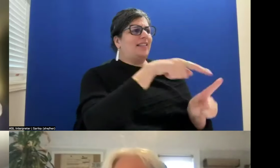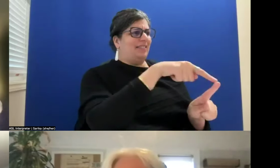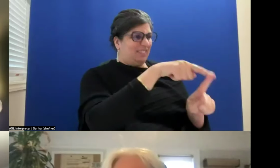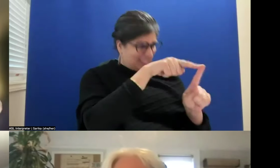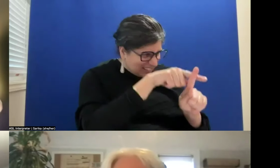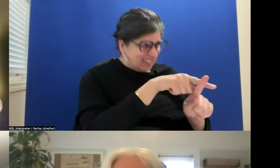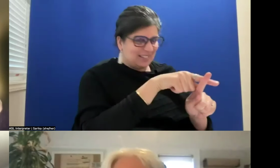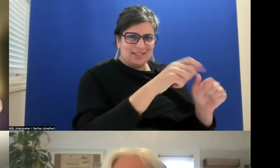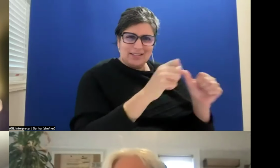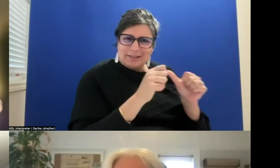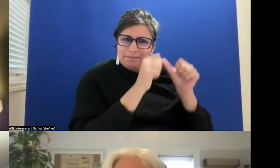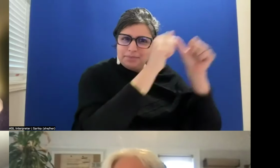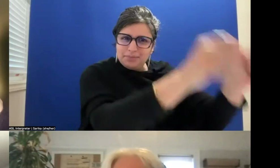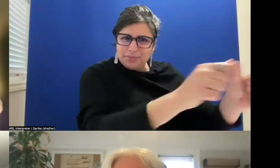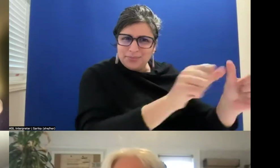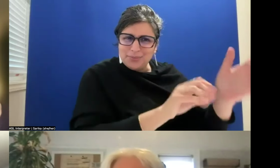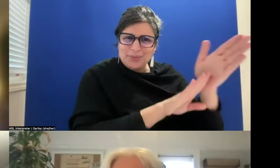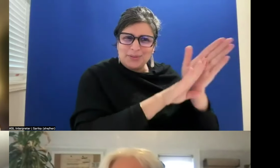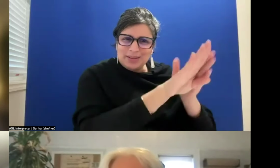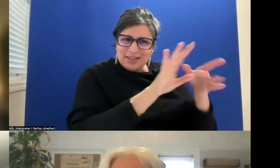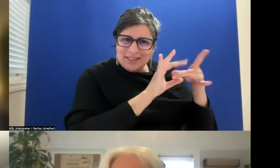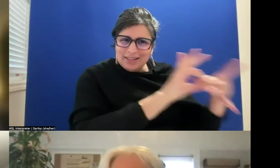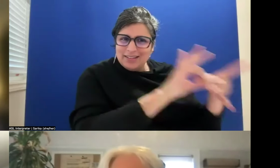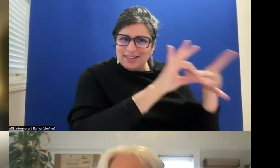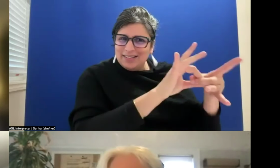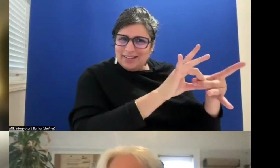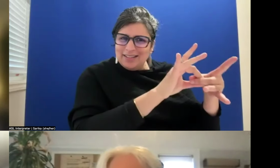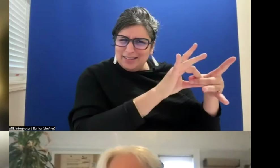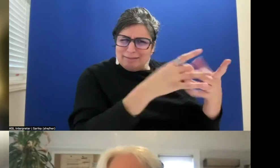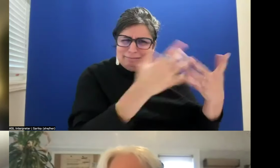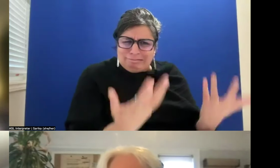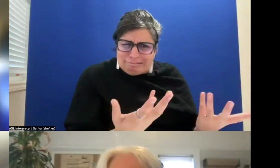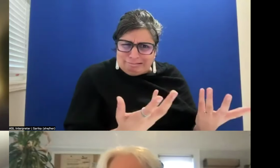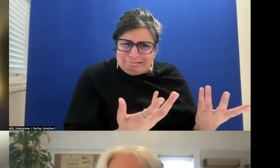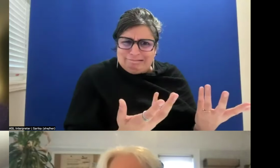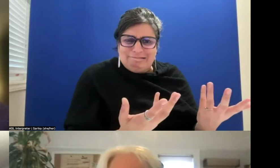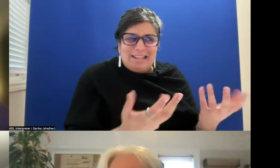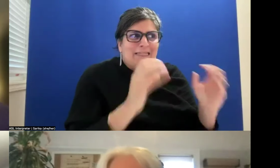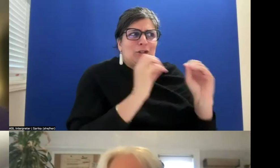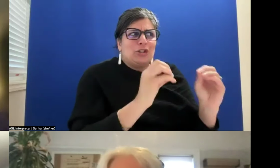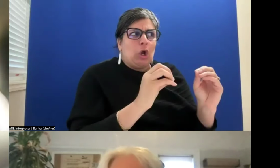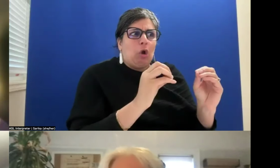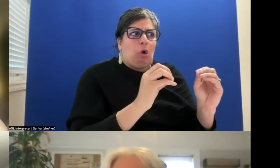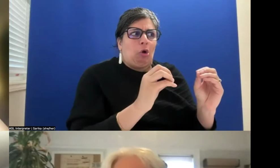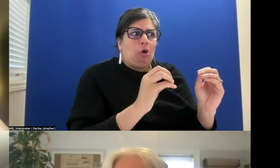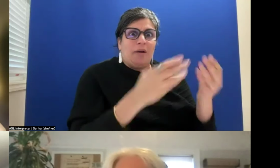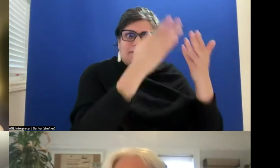a relationship that doesn't actually, have an endpoint, that feels really different.